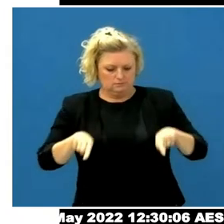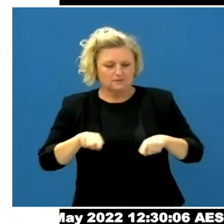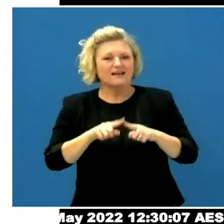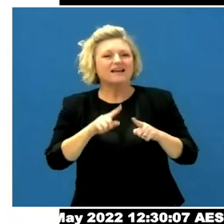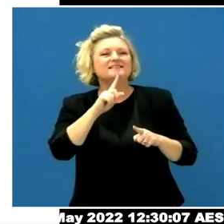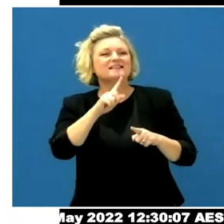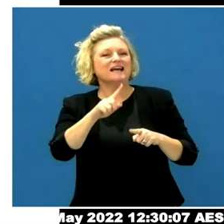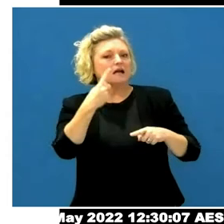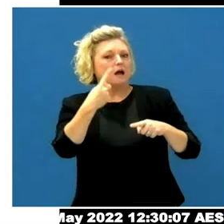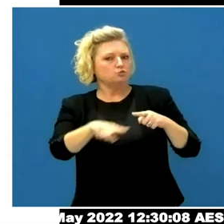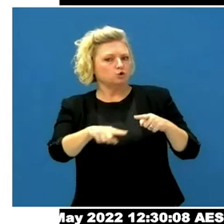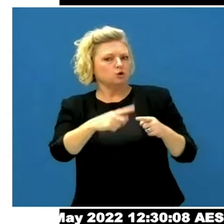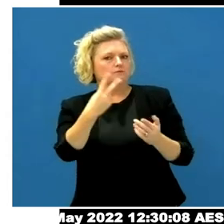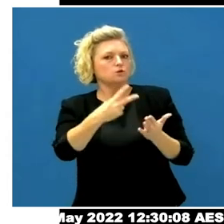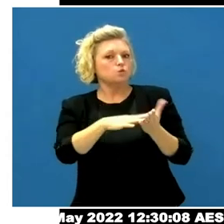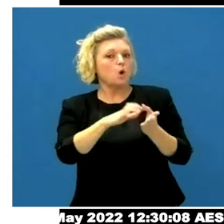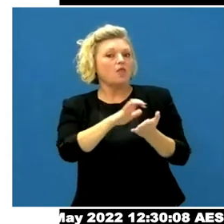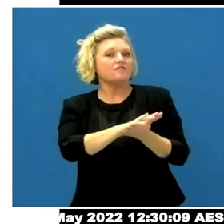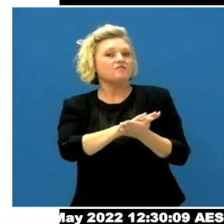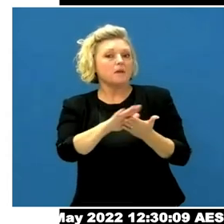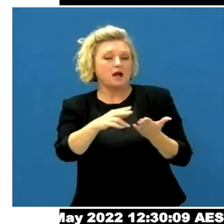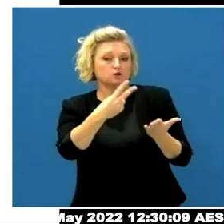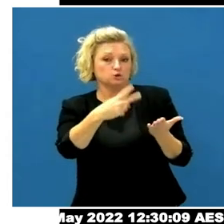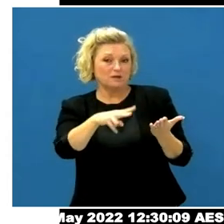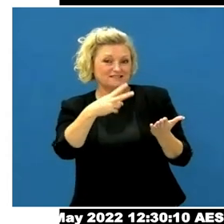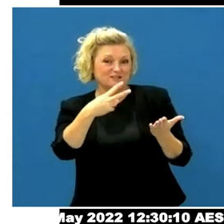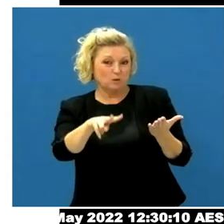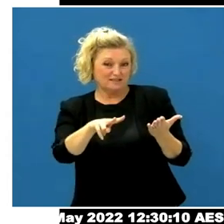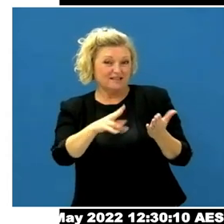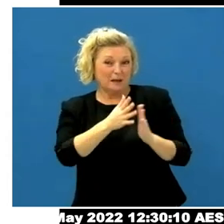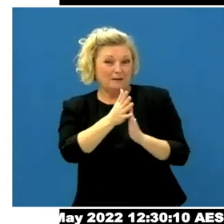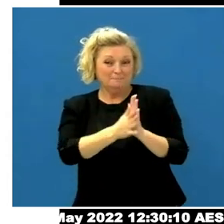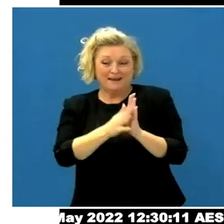So that document is in force at the time of the abuse of Jason.